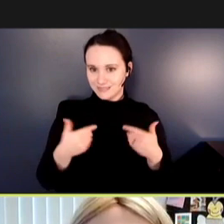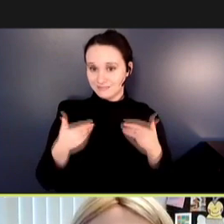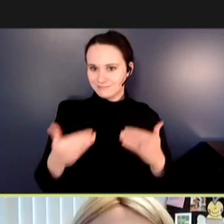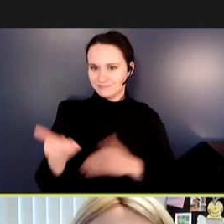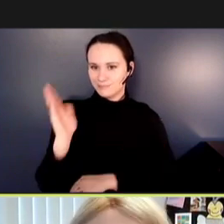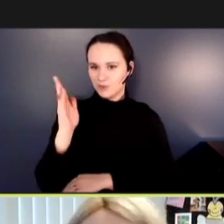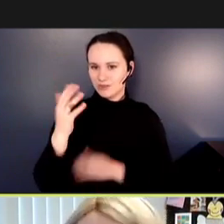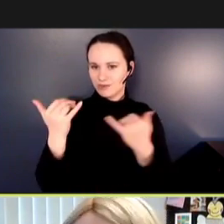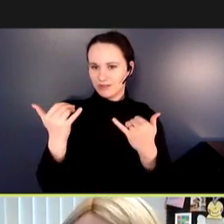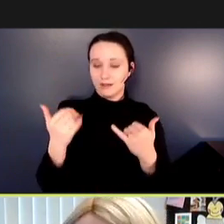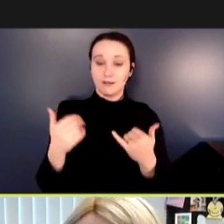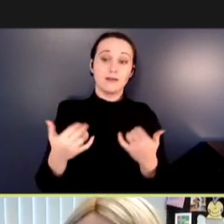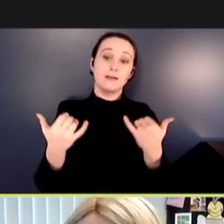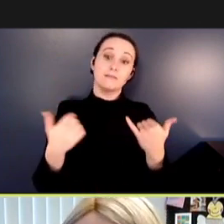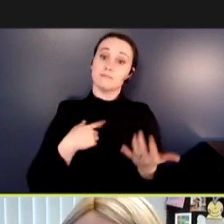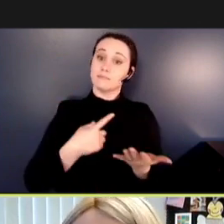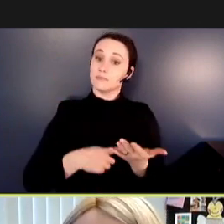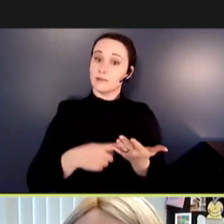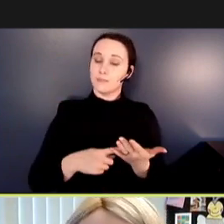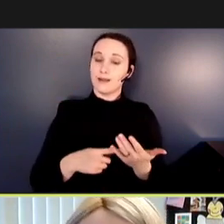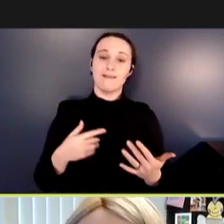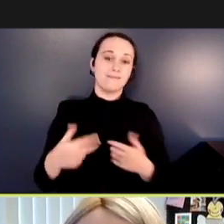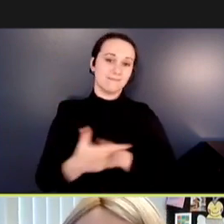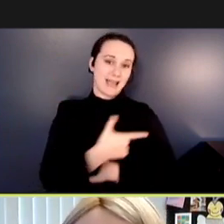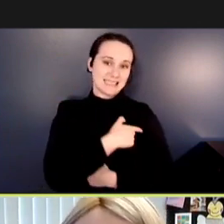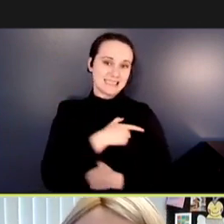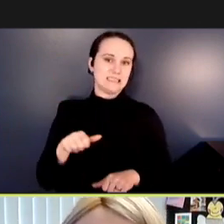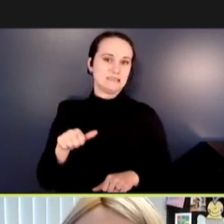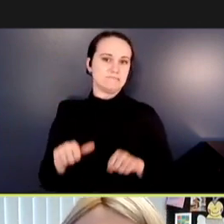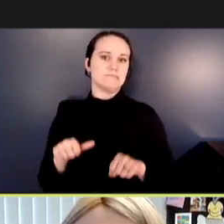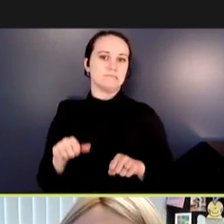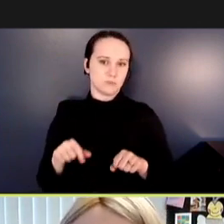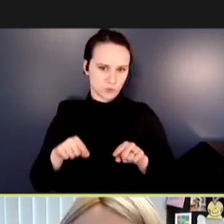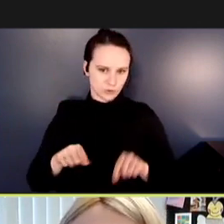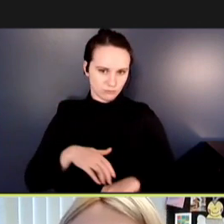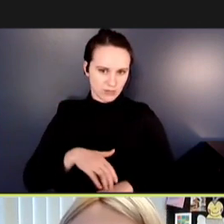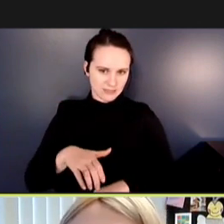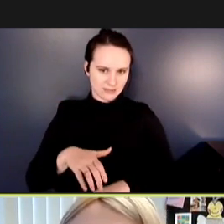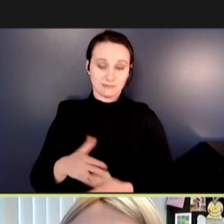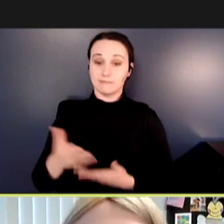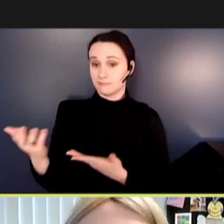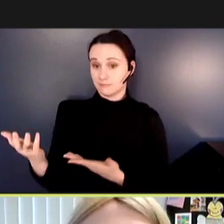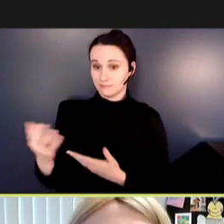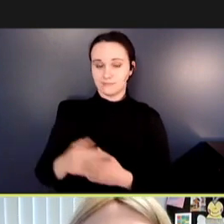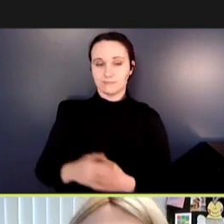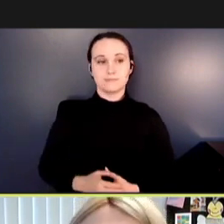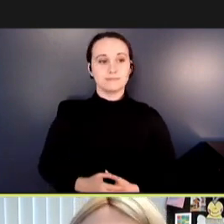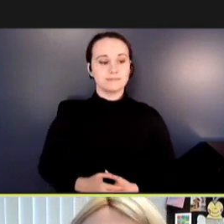going to be talking about vaccine hesitancy in pregnancy. You can go to the next slide.